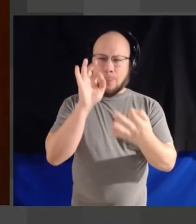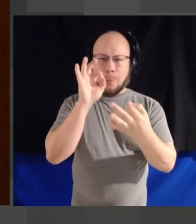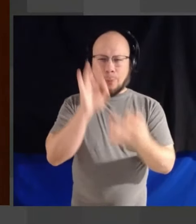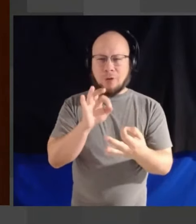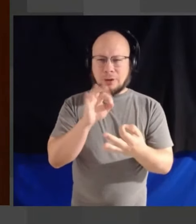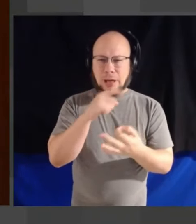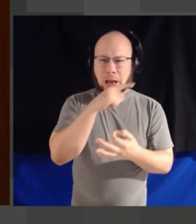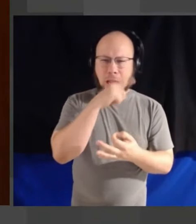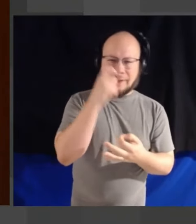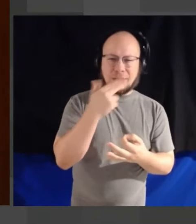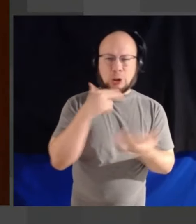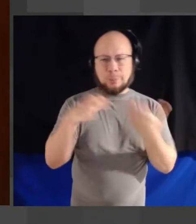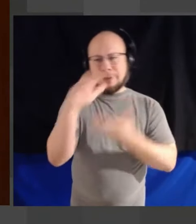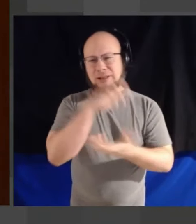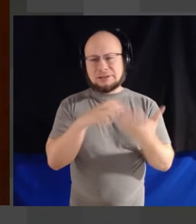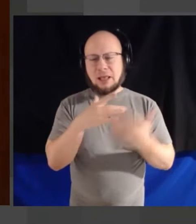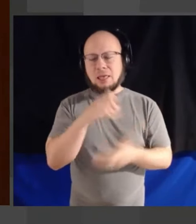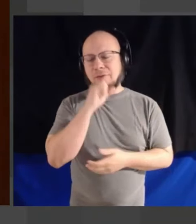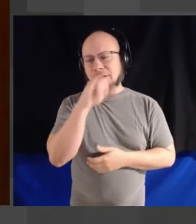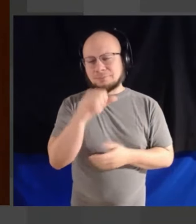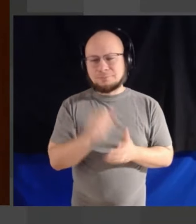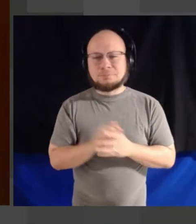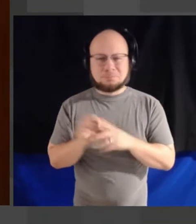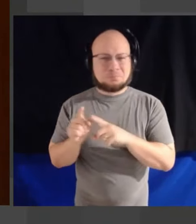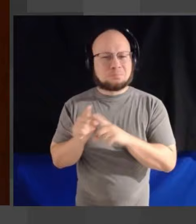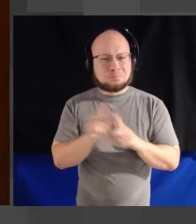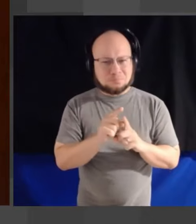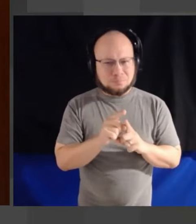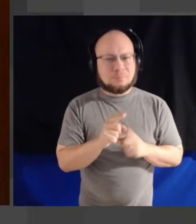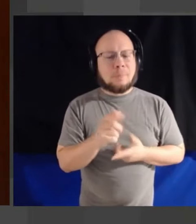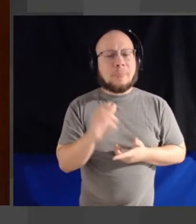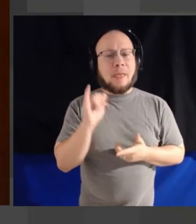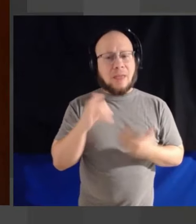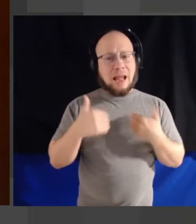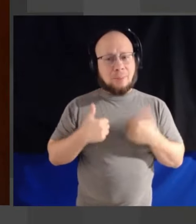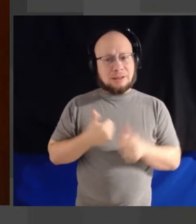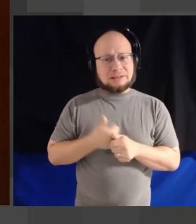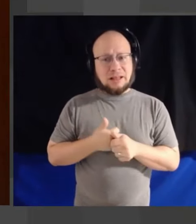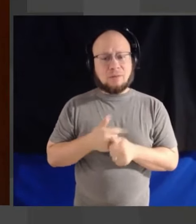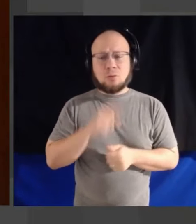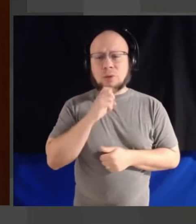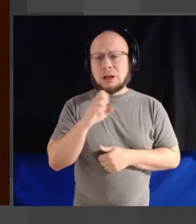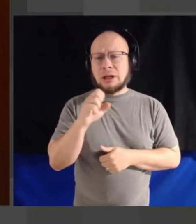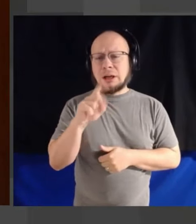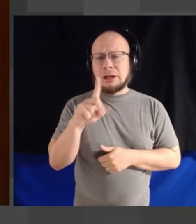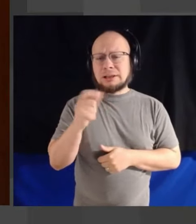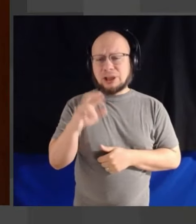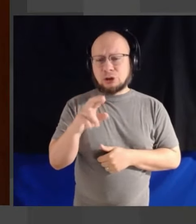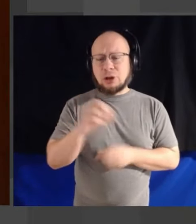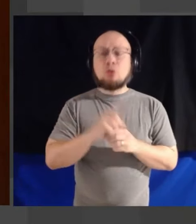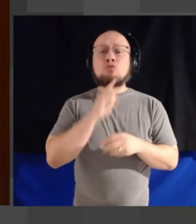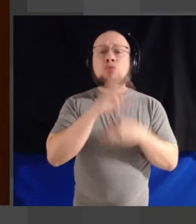AND WE WERE LIKE YES. IT'S THE DEFINITION OF UGLY CUTE.